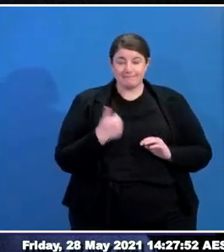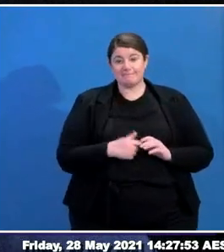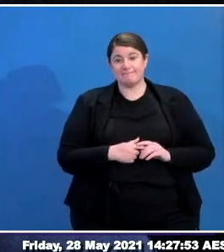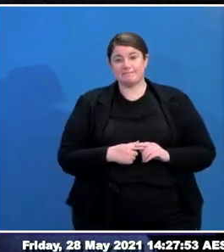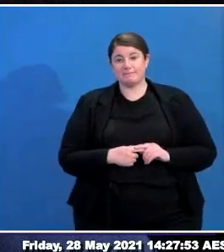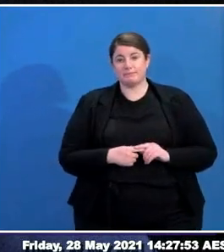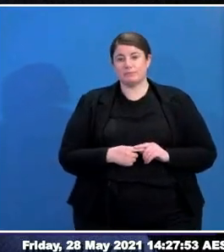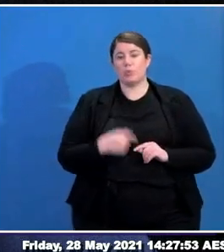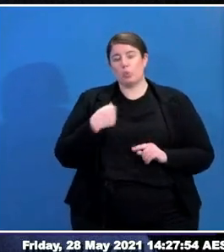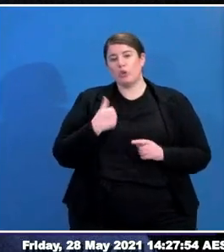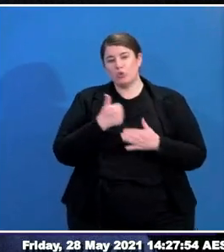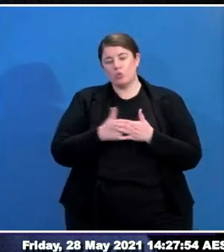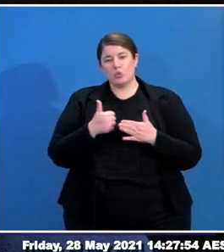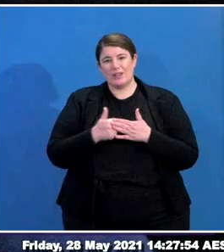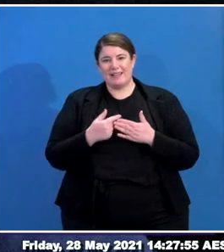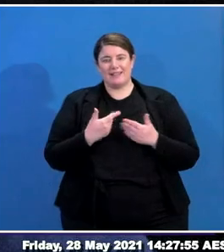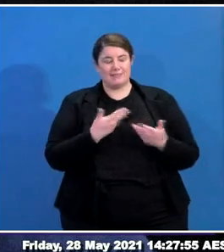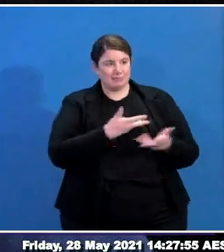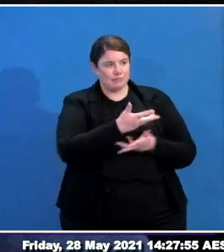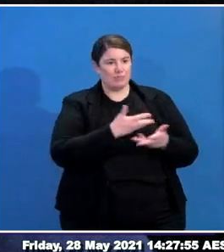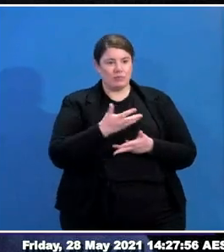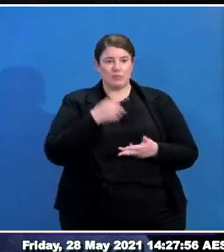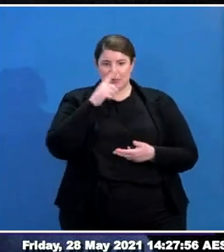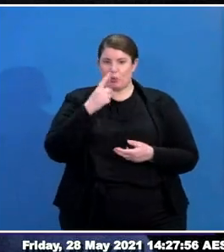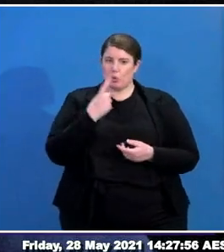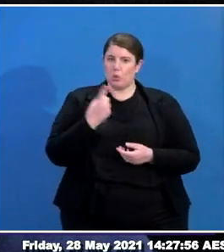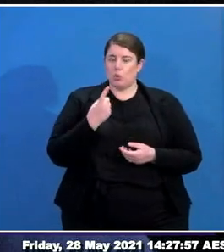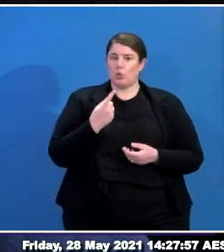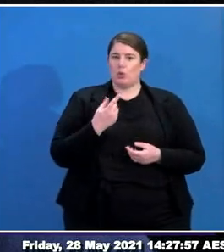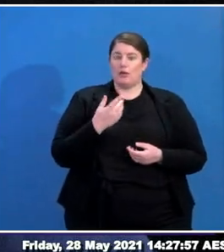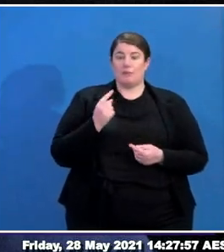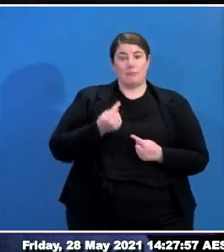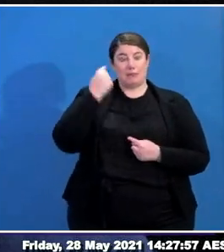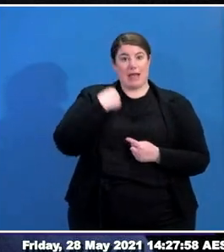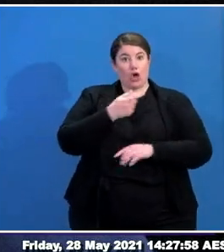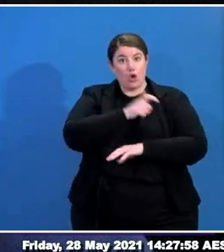is a long history of whether or not people have had confidence and trust in the